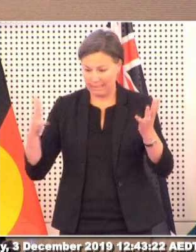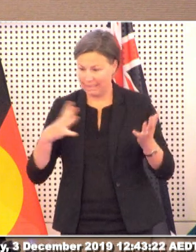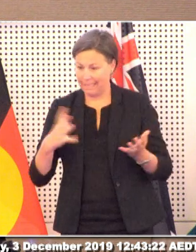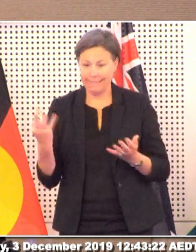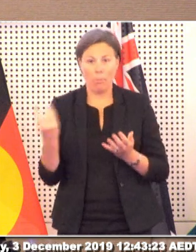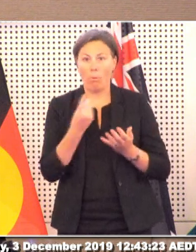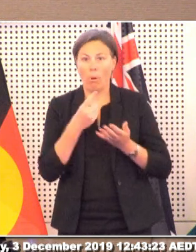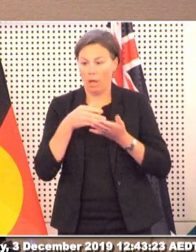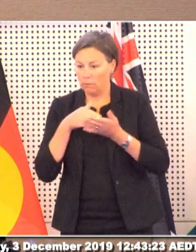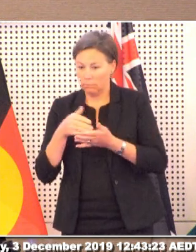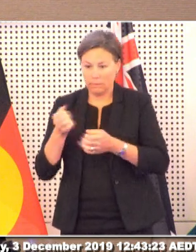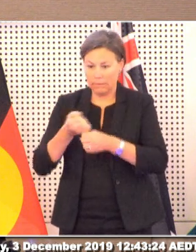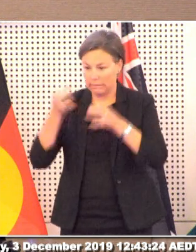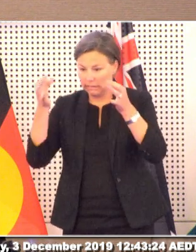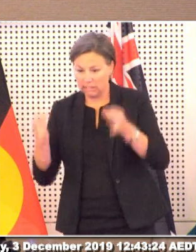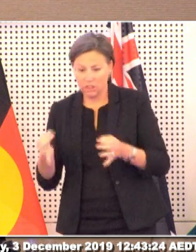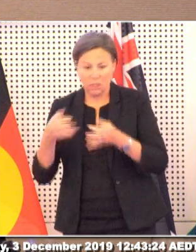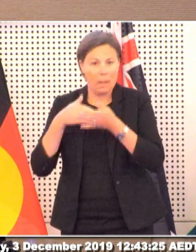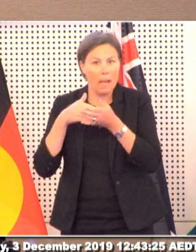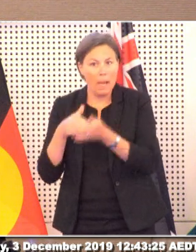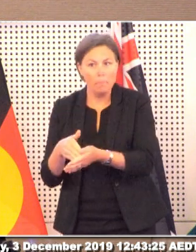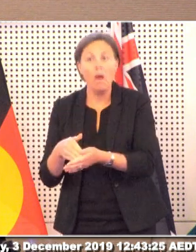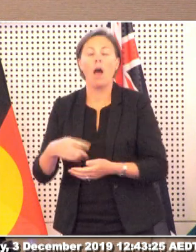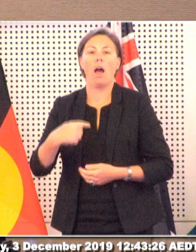who are in need of assistance in making decisions.